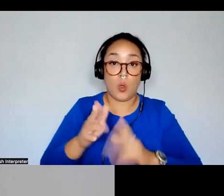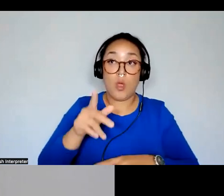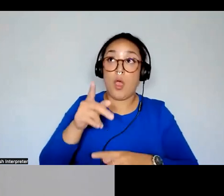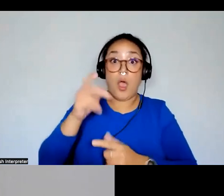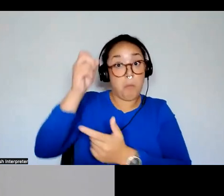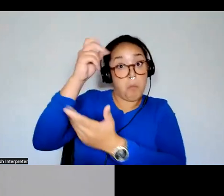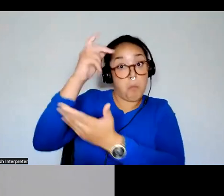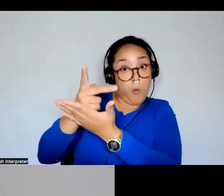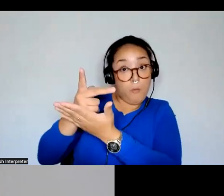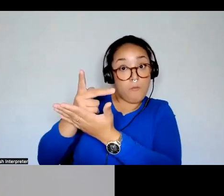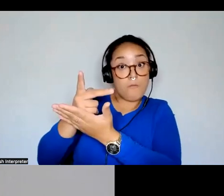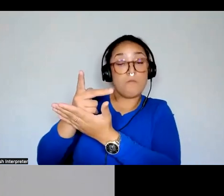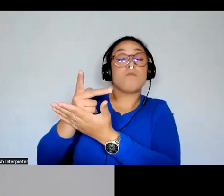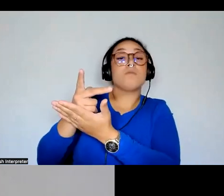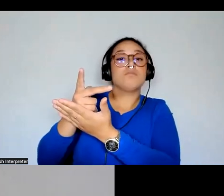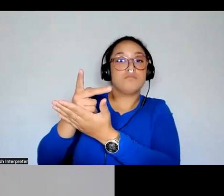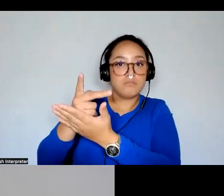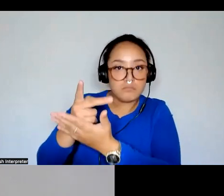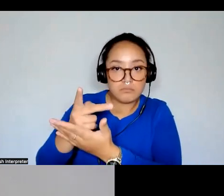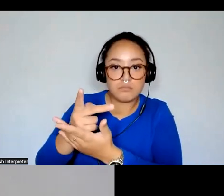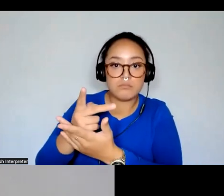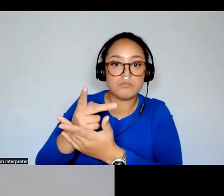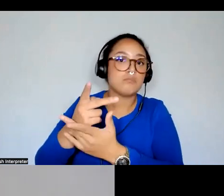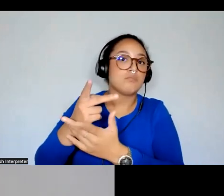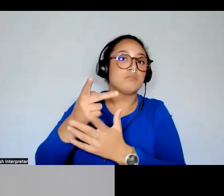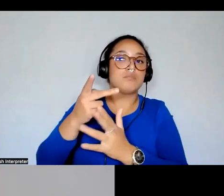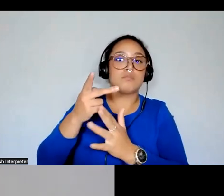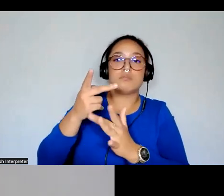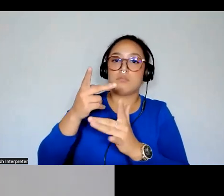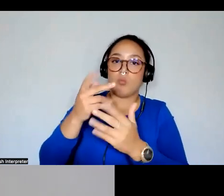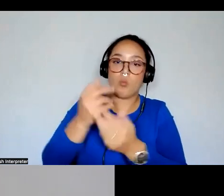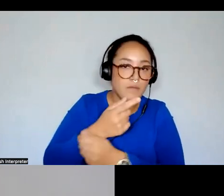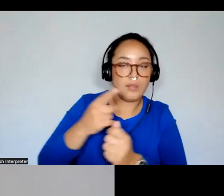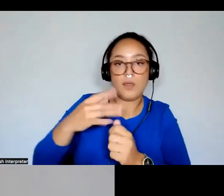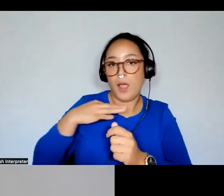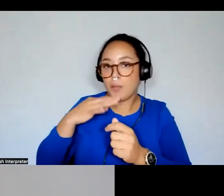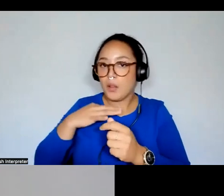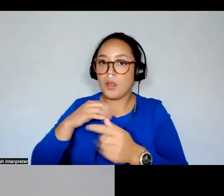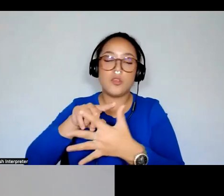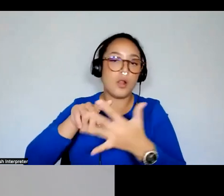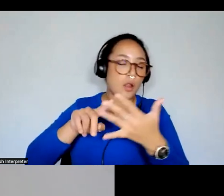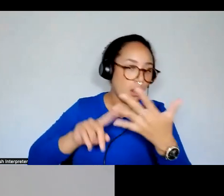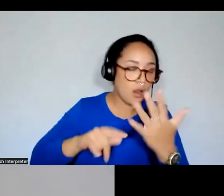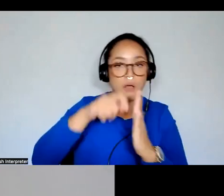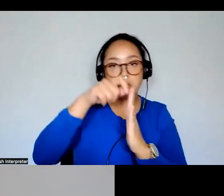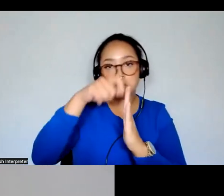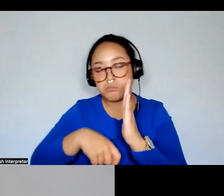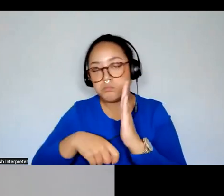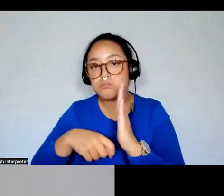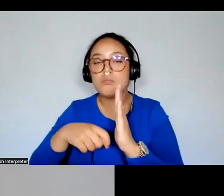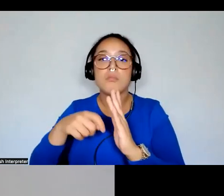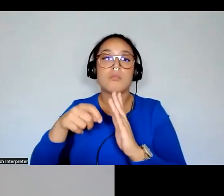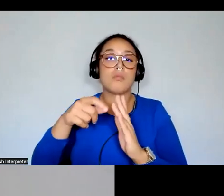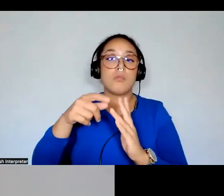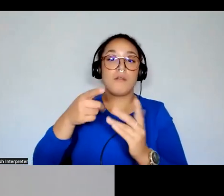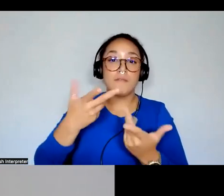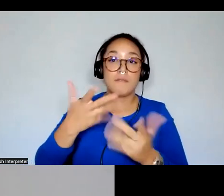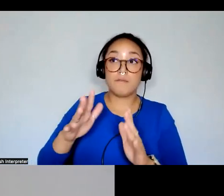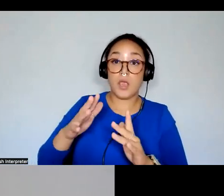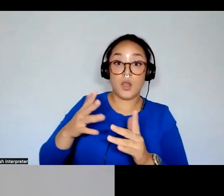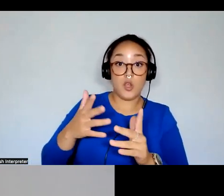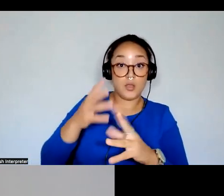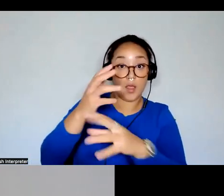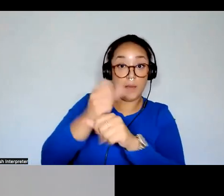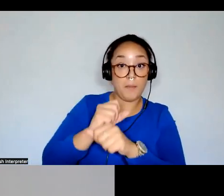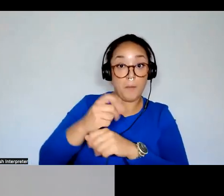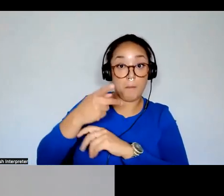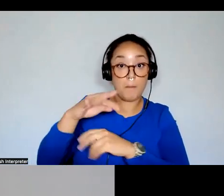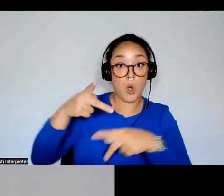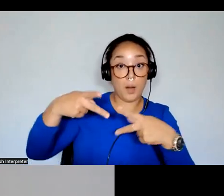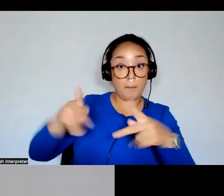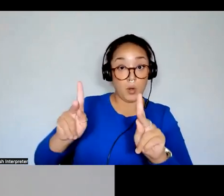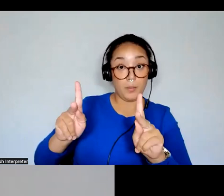the grant conditions, one of which is a park permit a fun thing that we will now learn